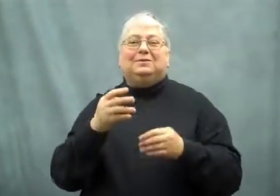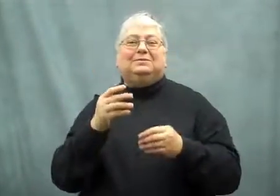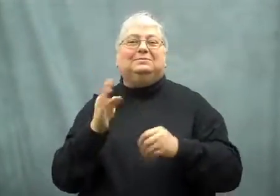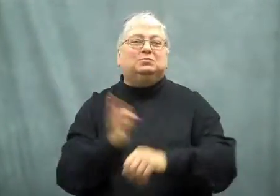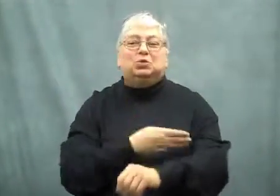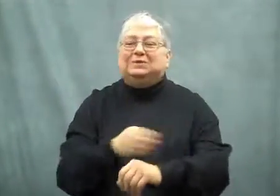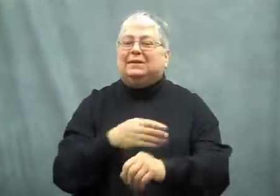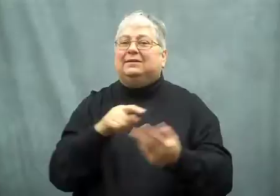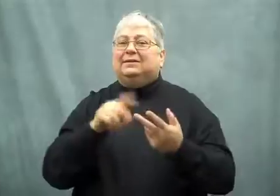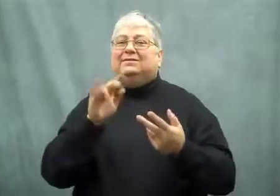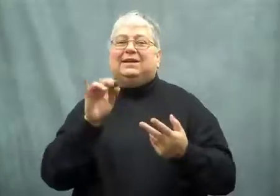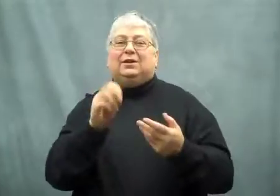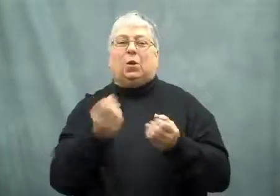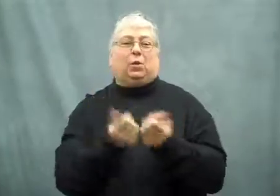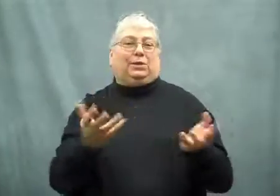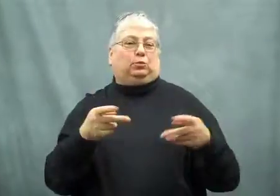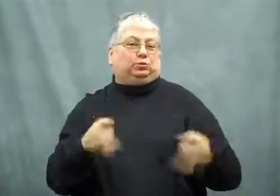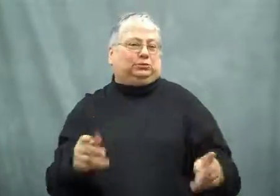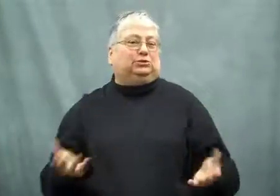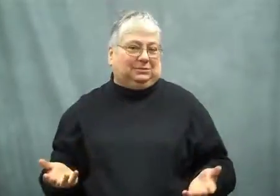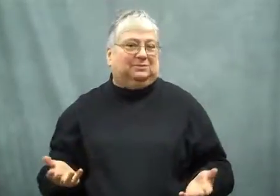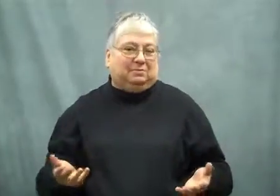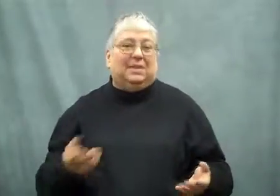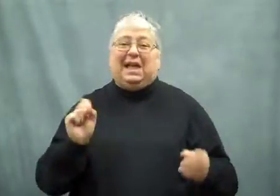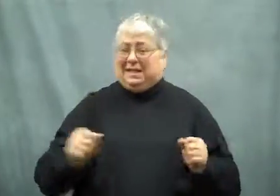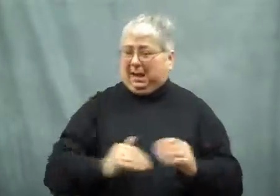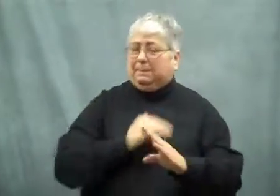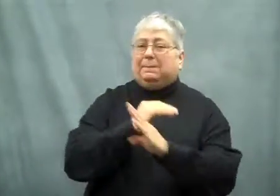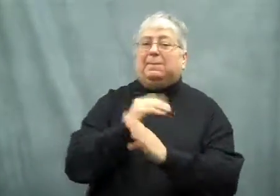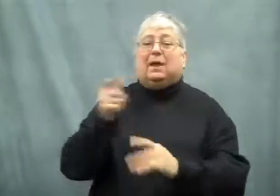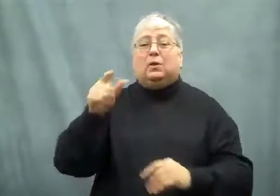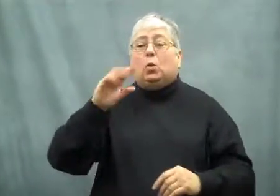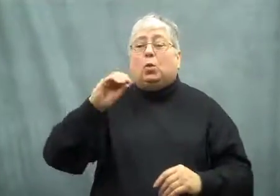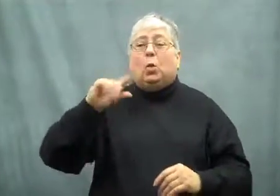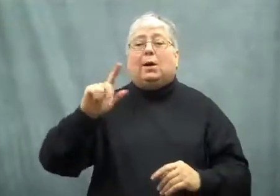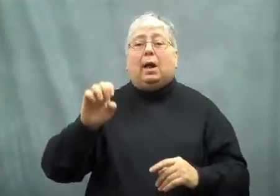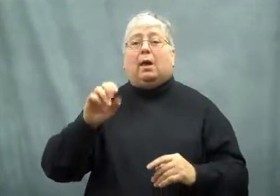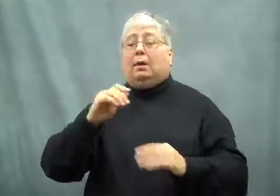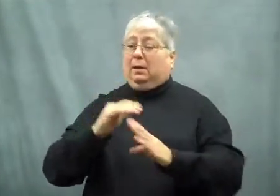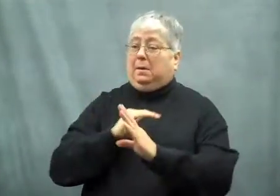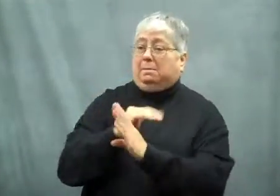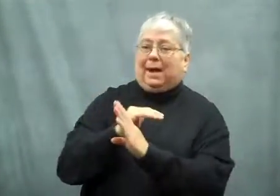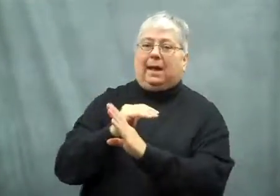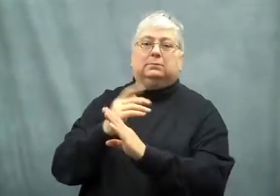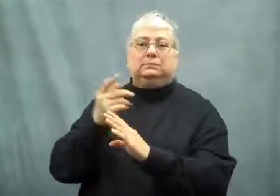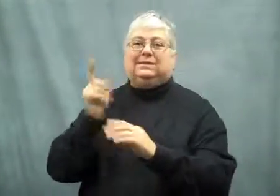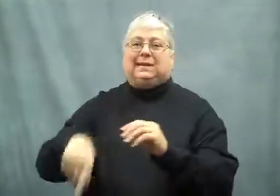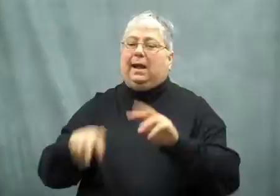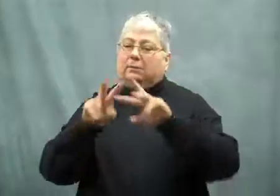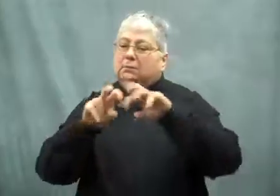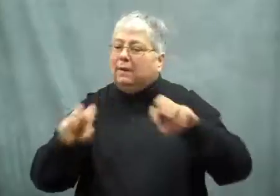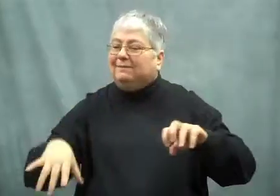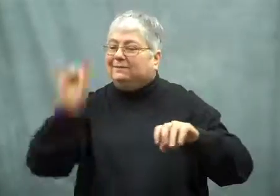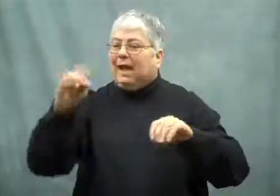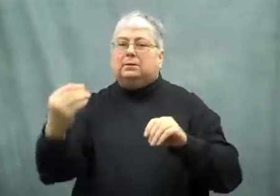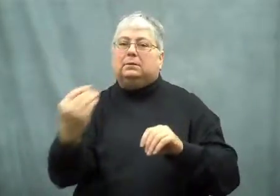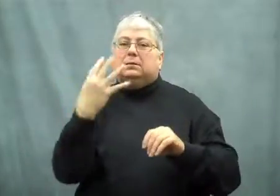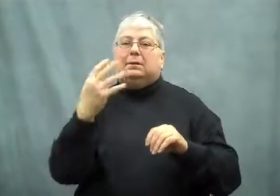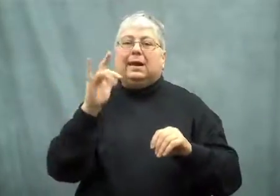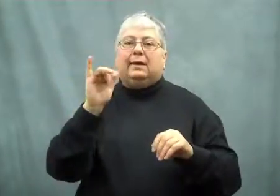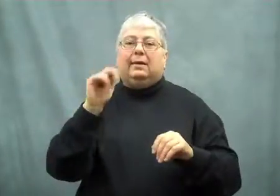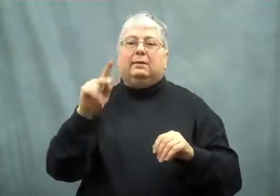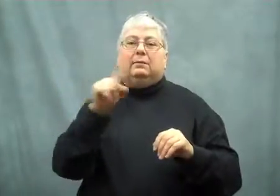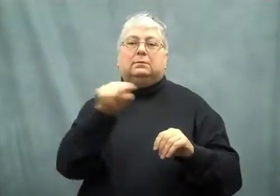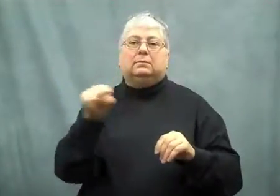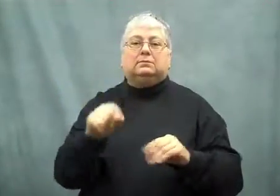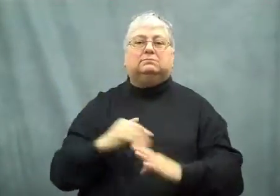music and video without permission.